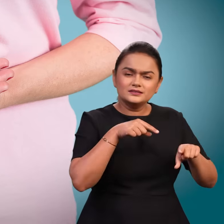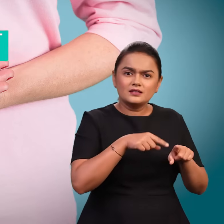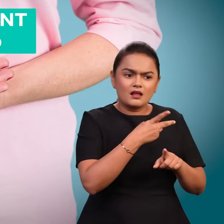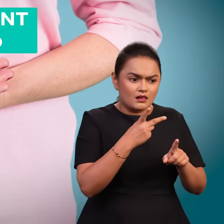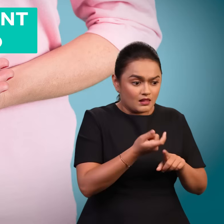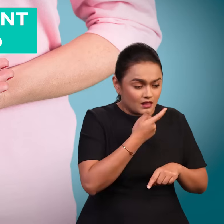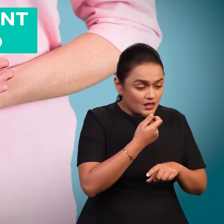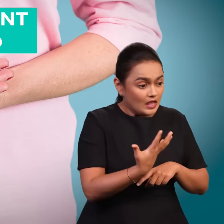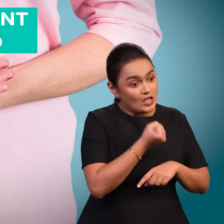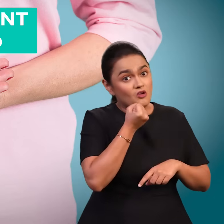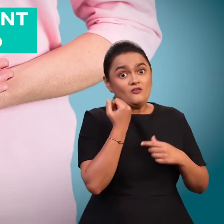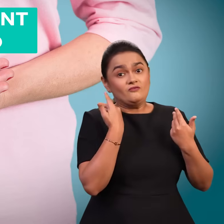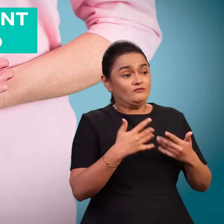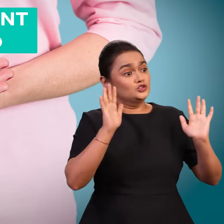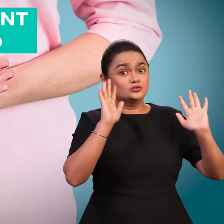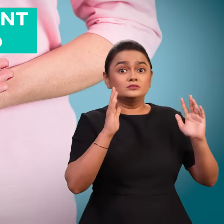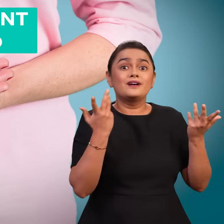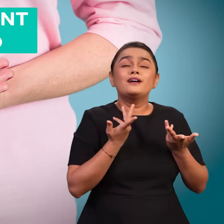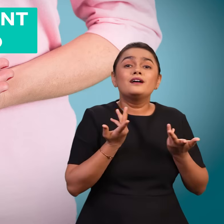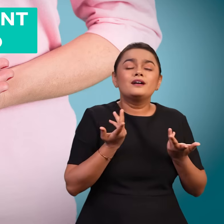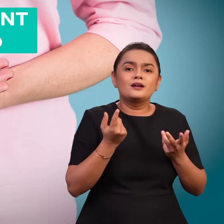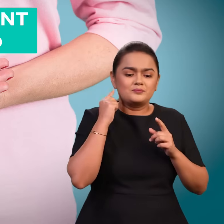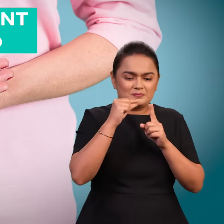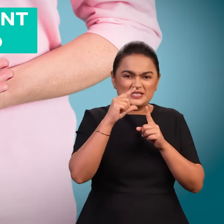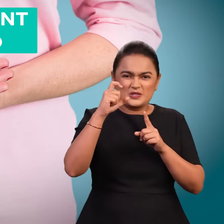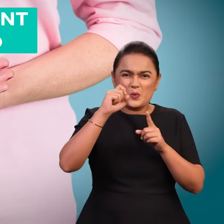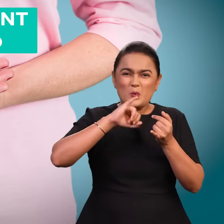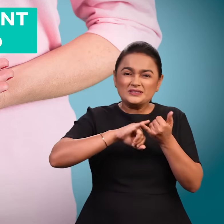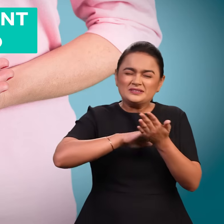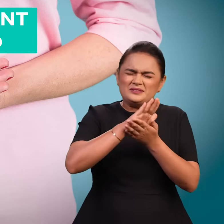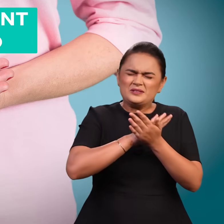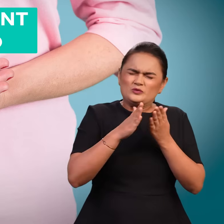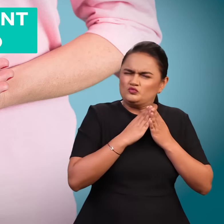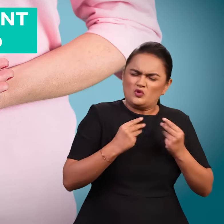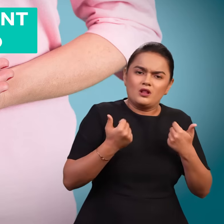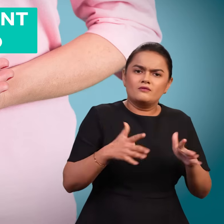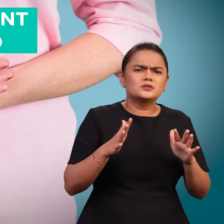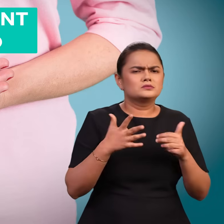has not found any treatment that can completely cure PCOD.